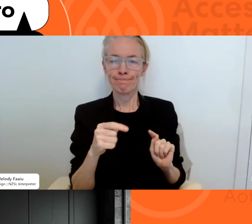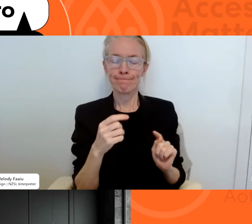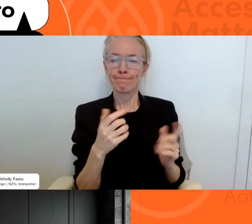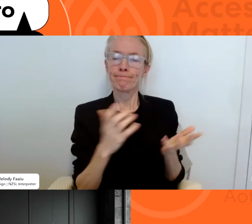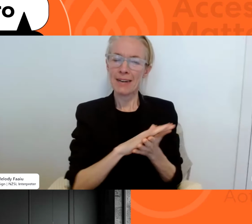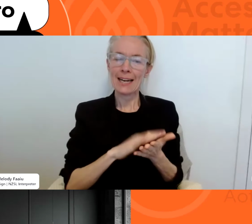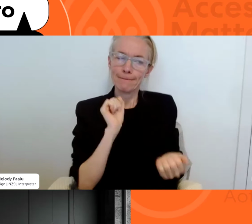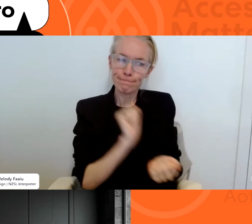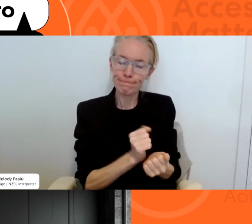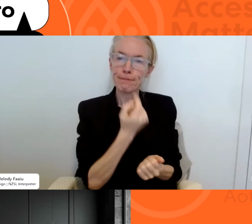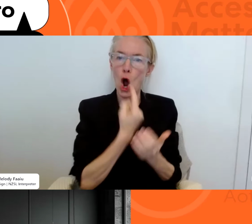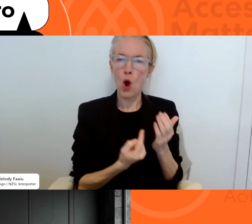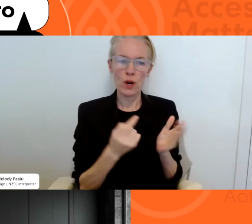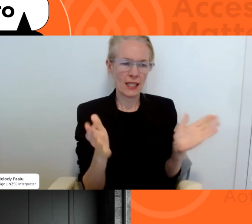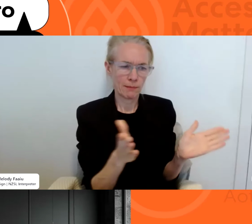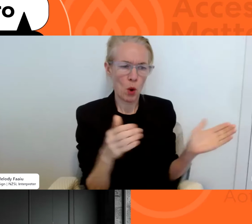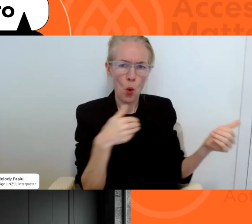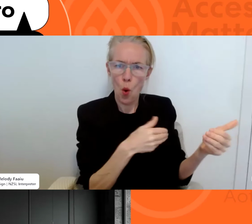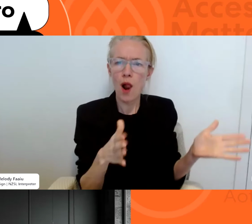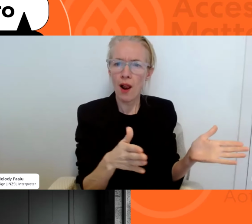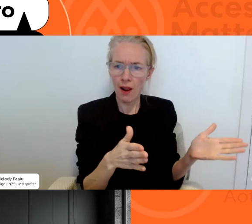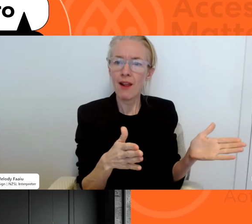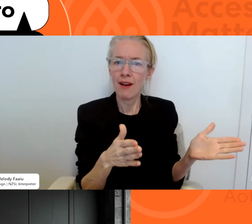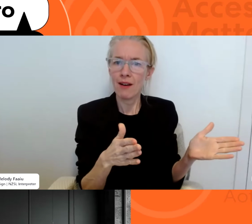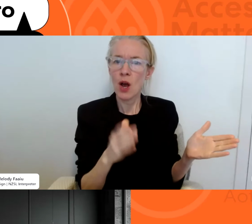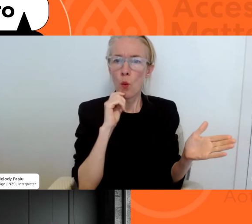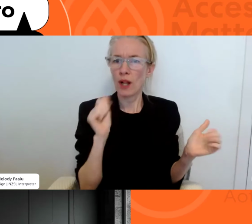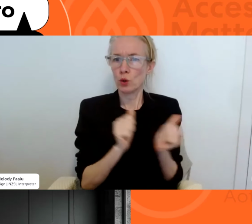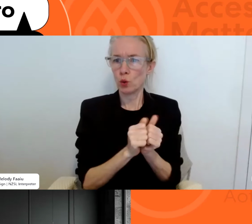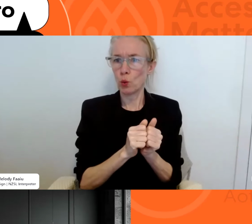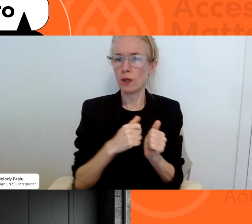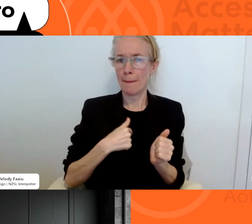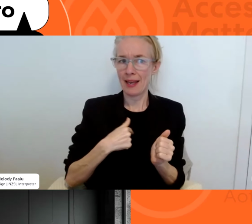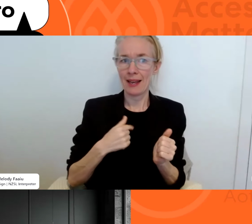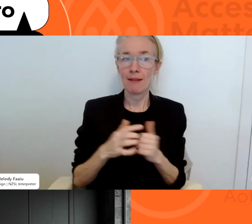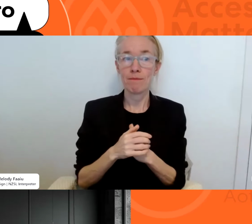both here and overseas, needs to be implemented well, because even